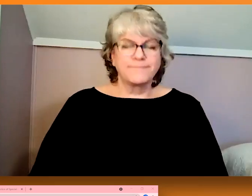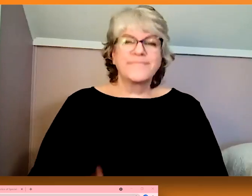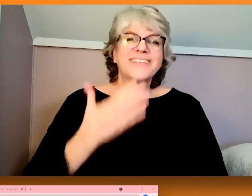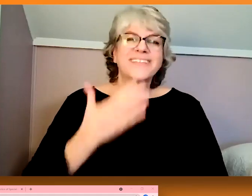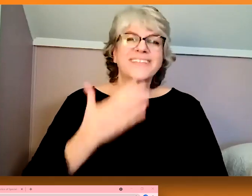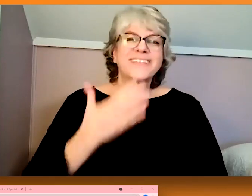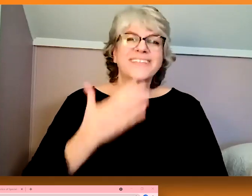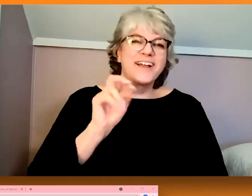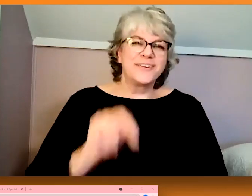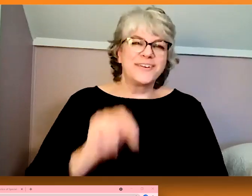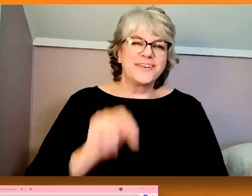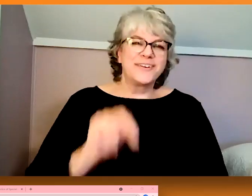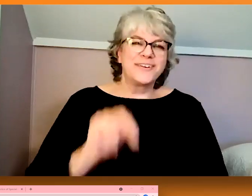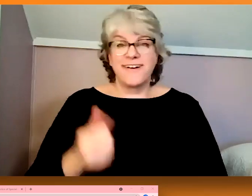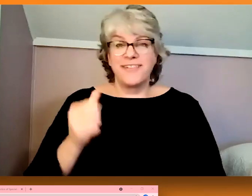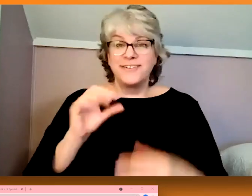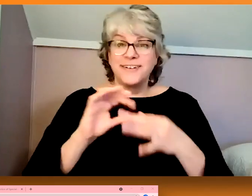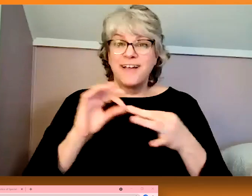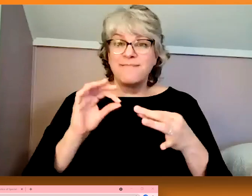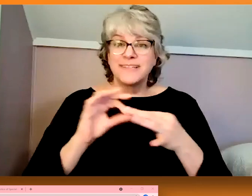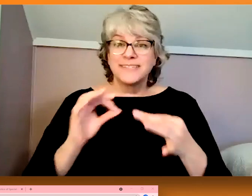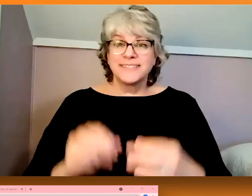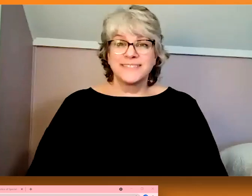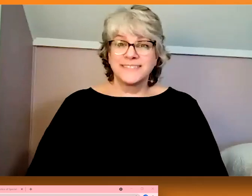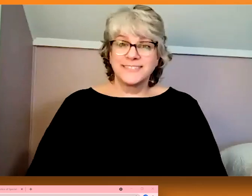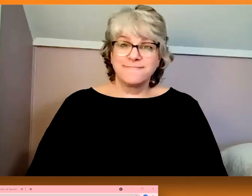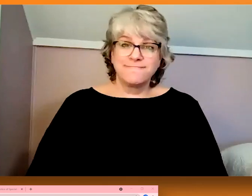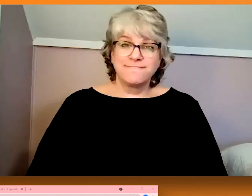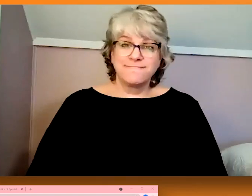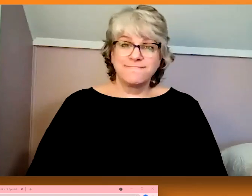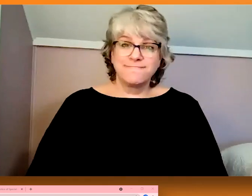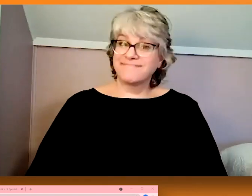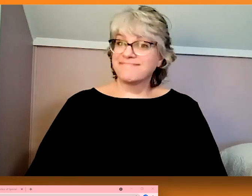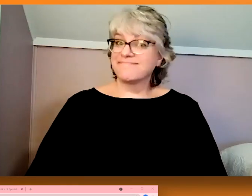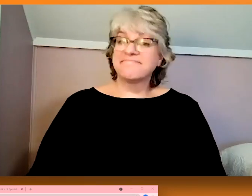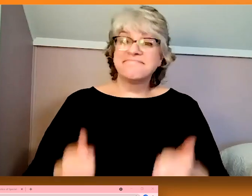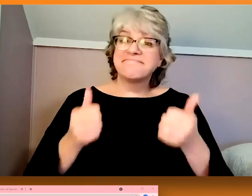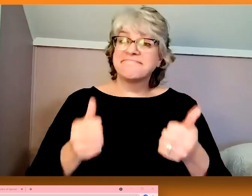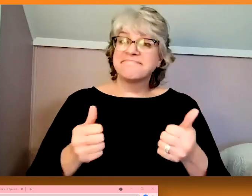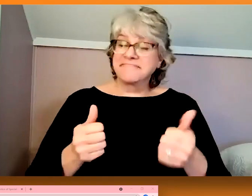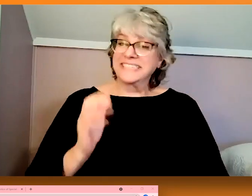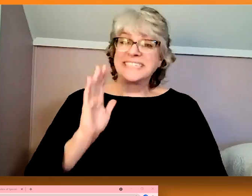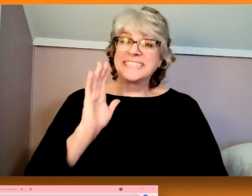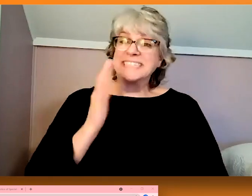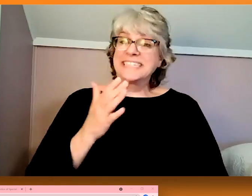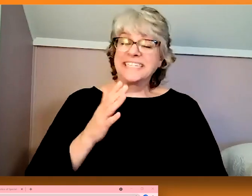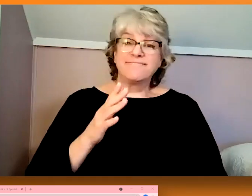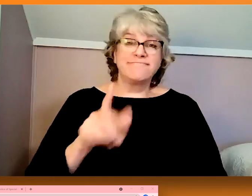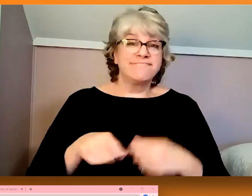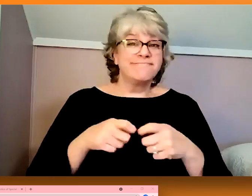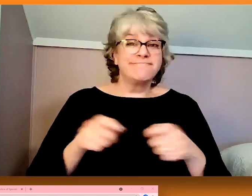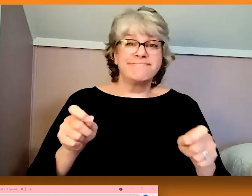Thank you, Aaron. Any other comments, feedback? Well, I think that's-- I think that's it today.